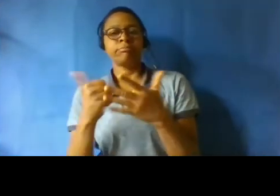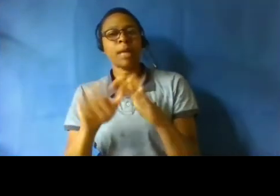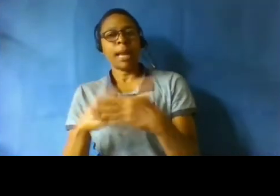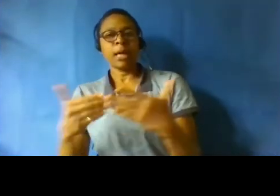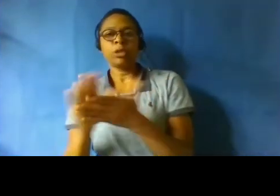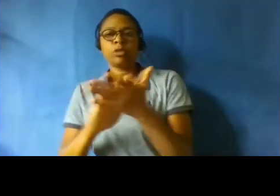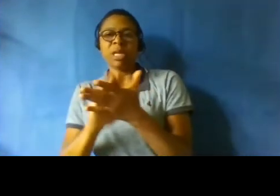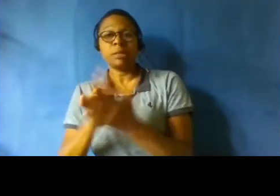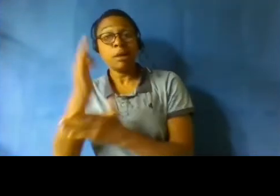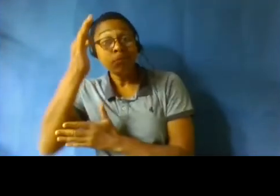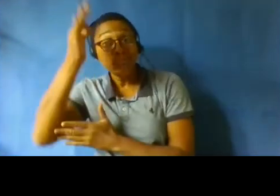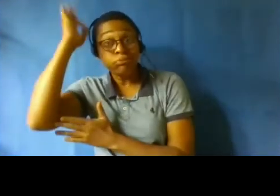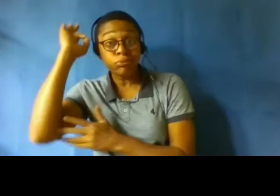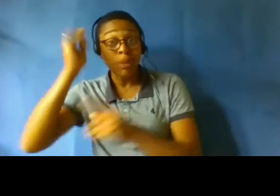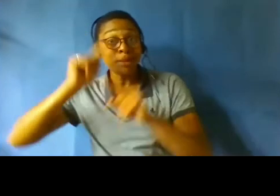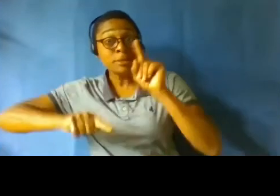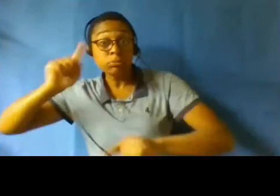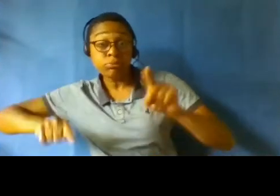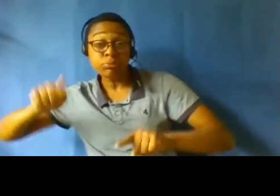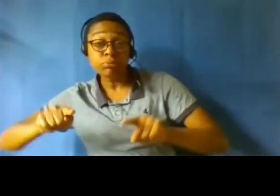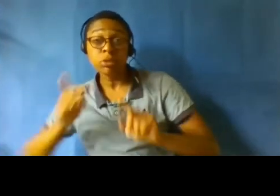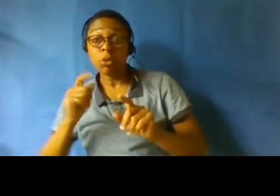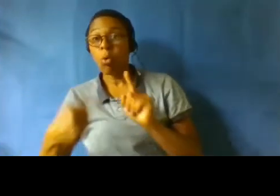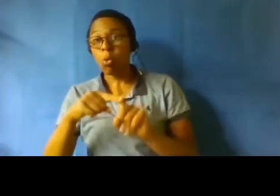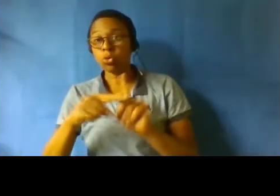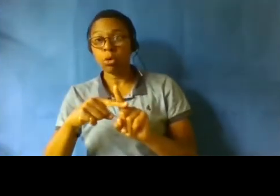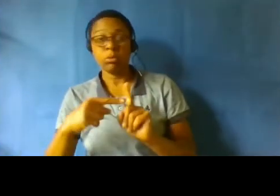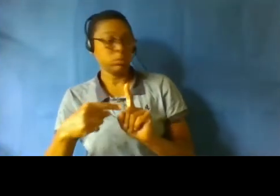native language of stimming is powerful then because it collapses all these